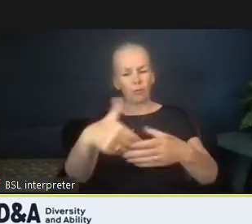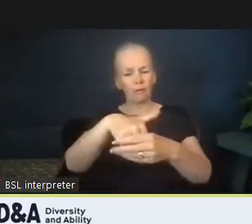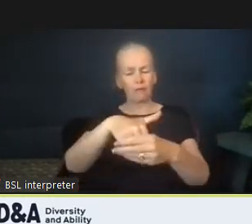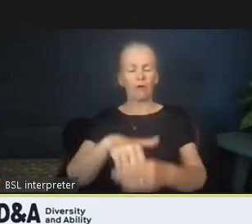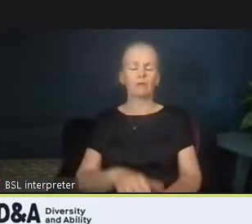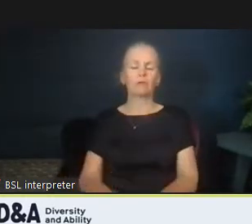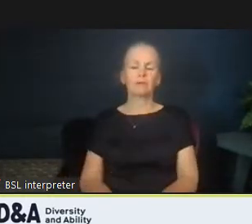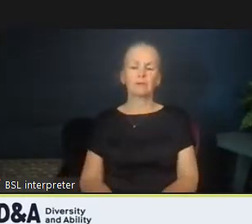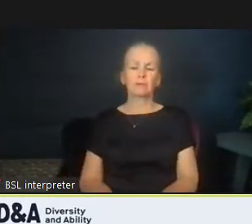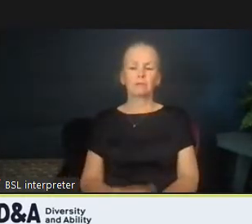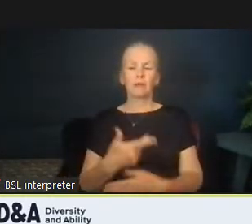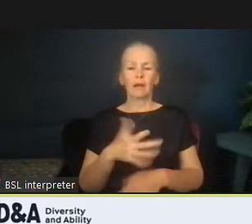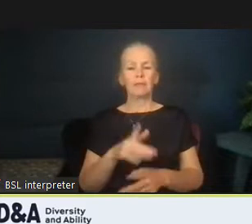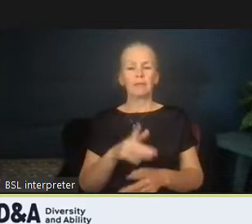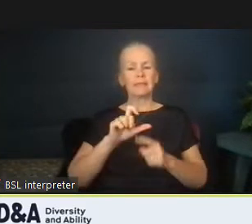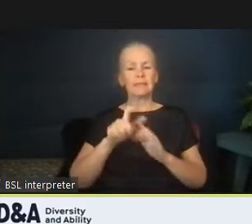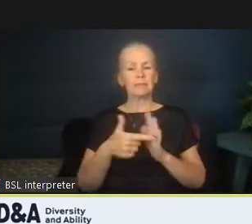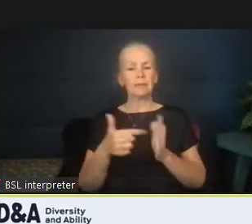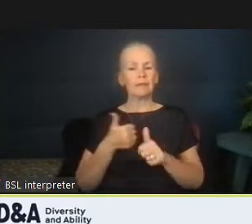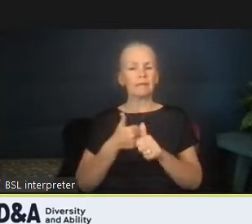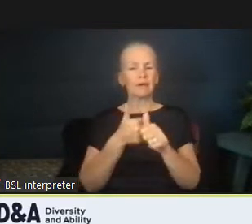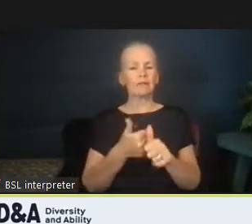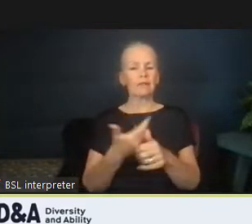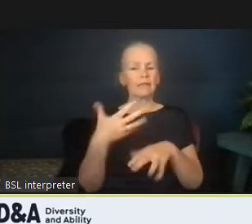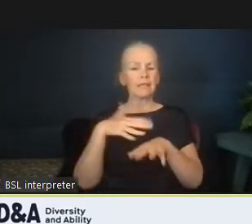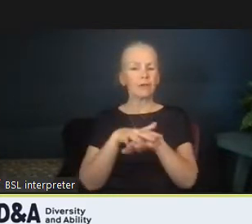And I've also been a Disability Advisor and Inclusion Consultant Activist